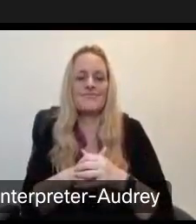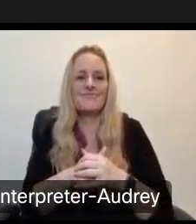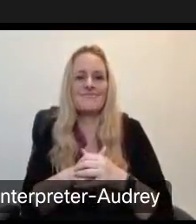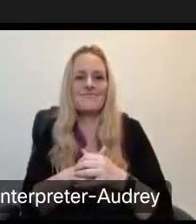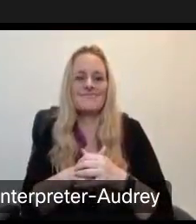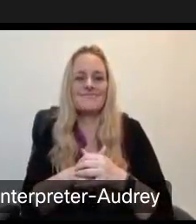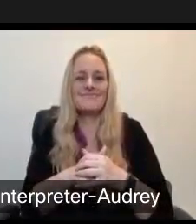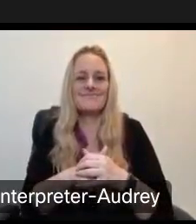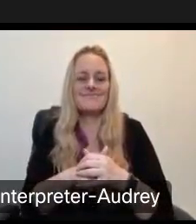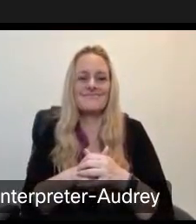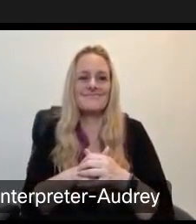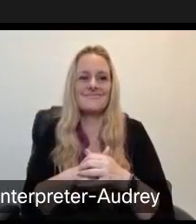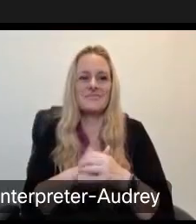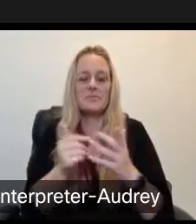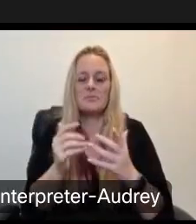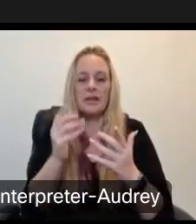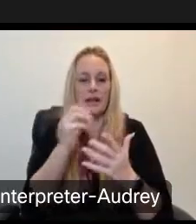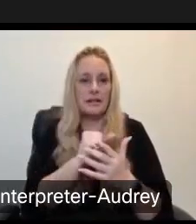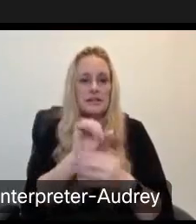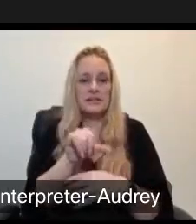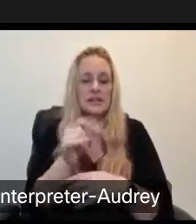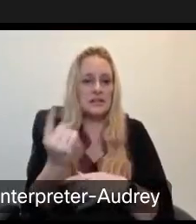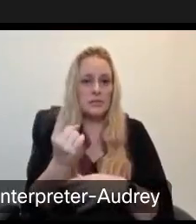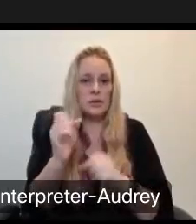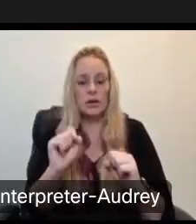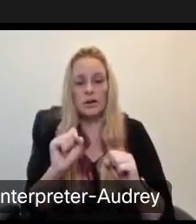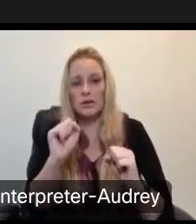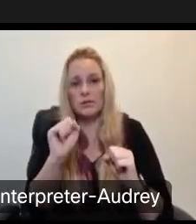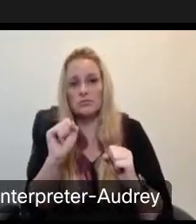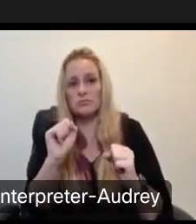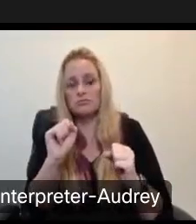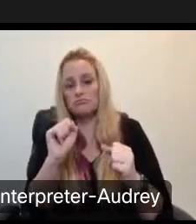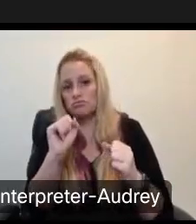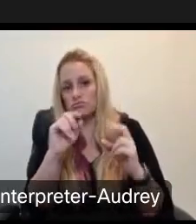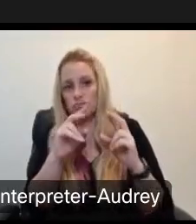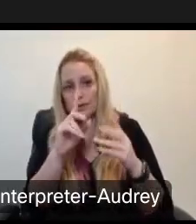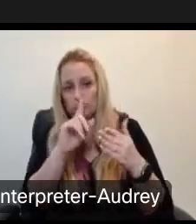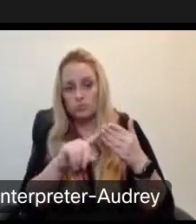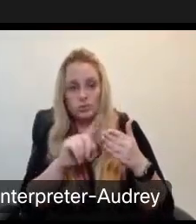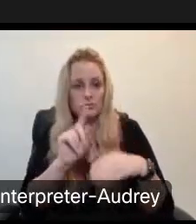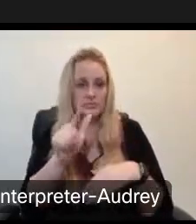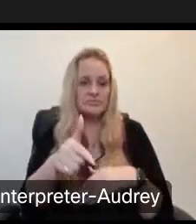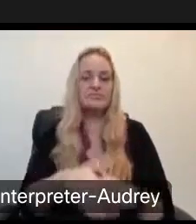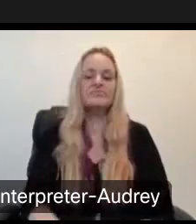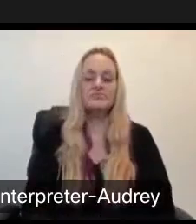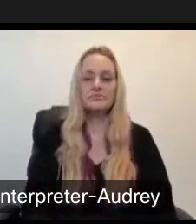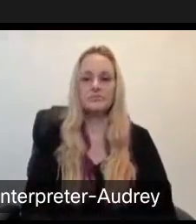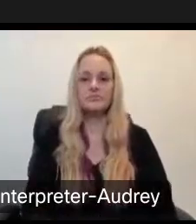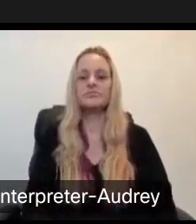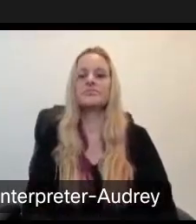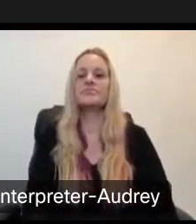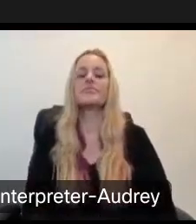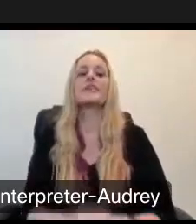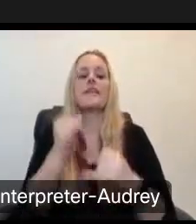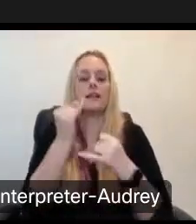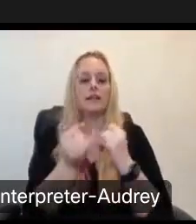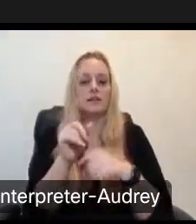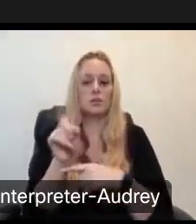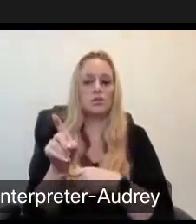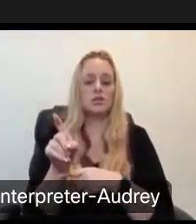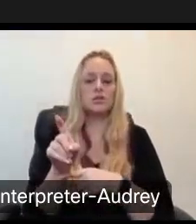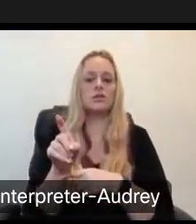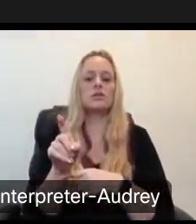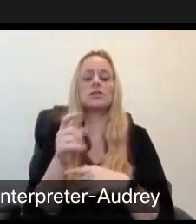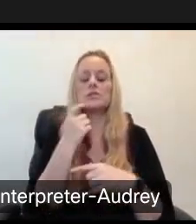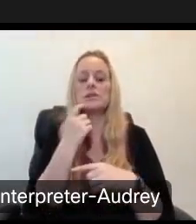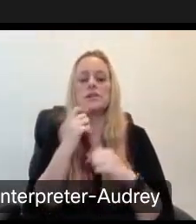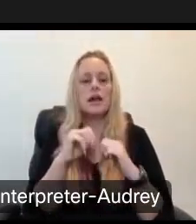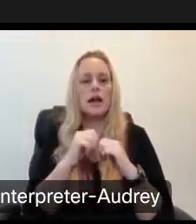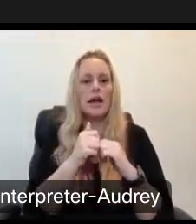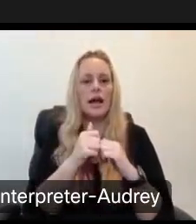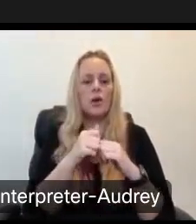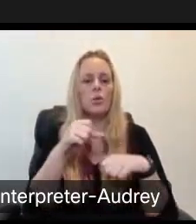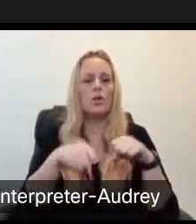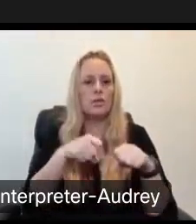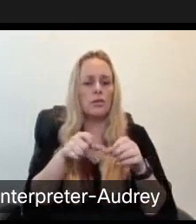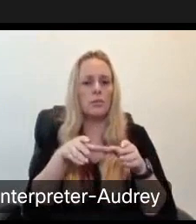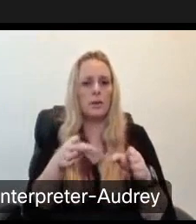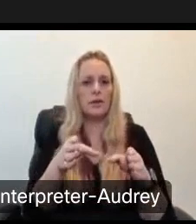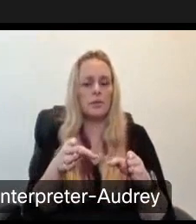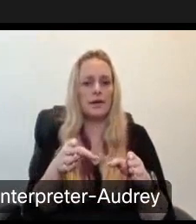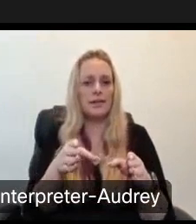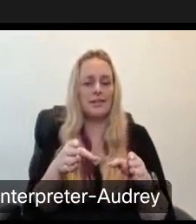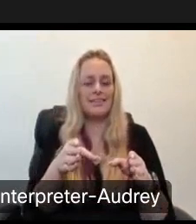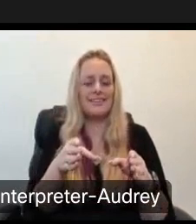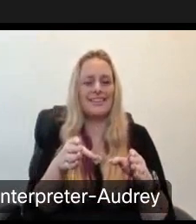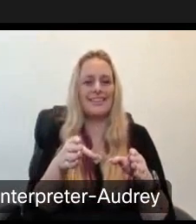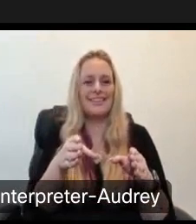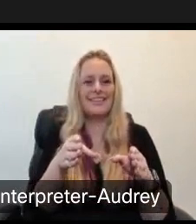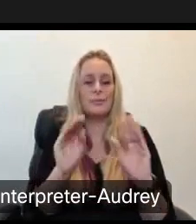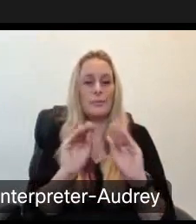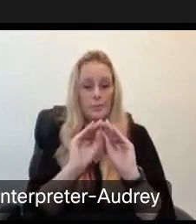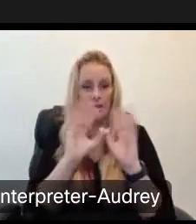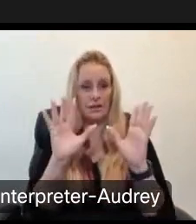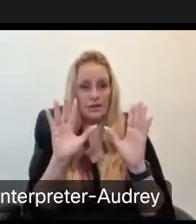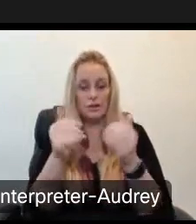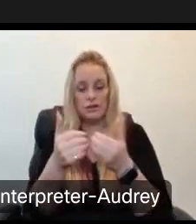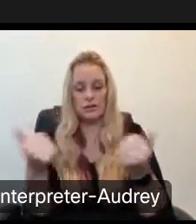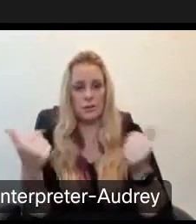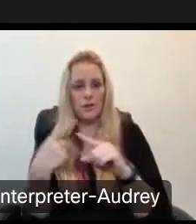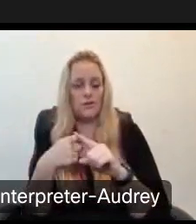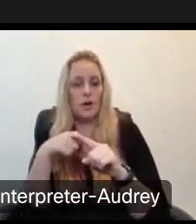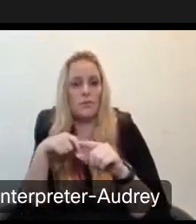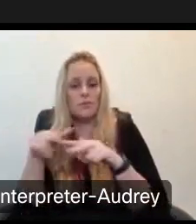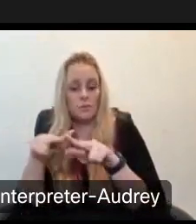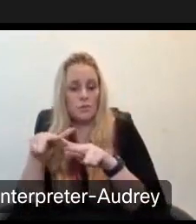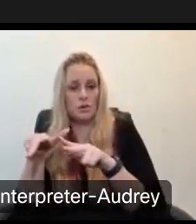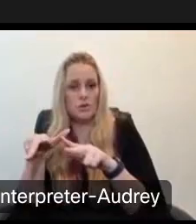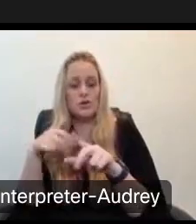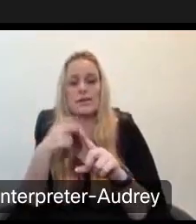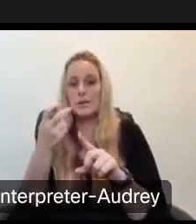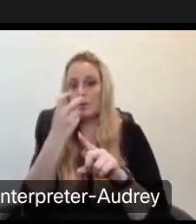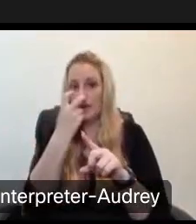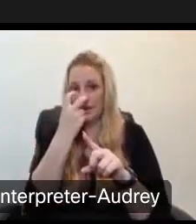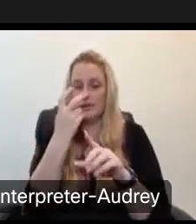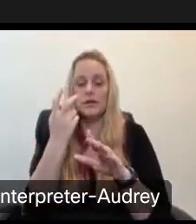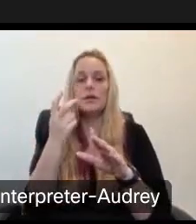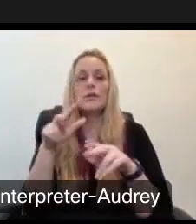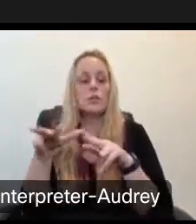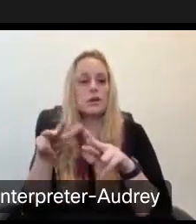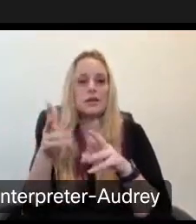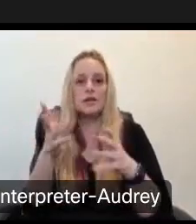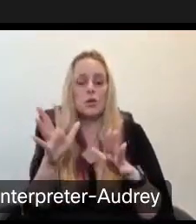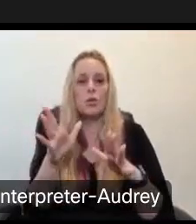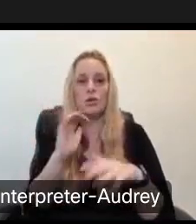But I guess that is something that could be looked at at a later date. Thank you. And the last question we have is how will the bike path be differentiated from the pedestrian sidewalk? As a blind pedestrian, I do not want to inadvertently walk the bike walk in the bike path.